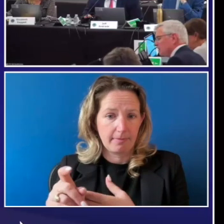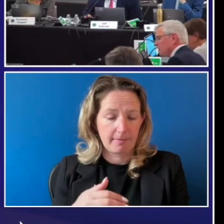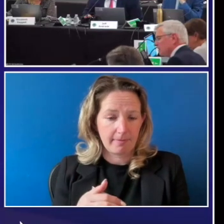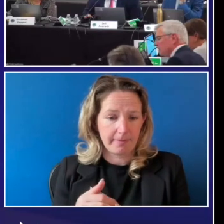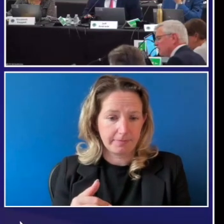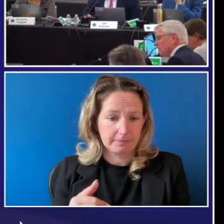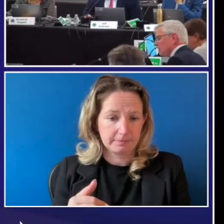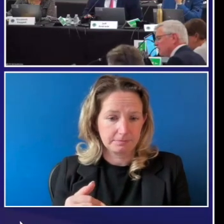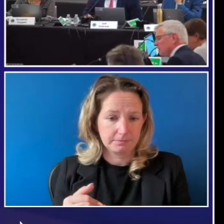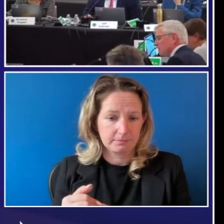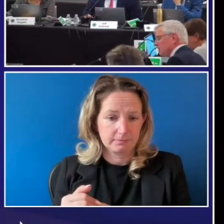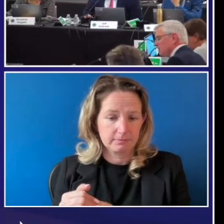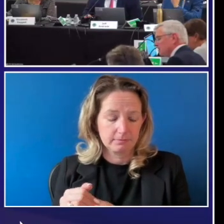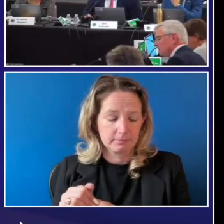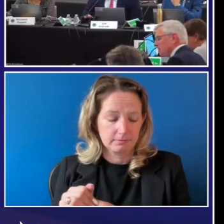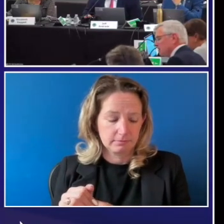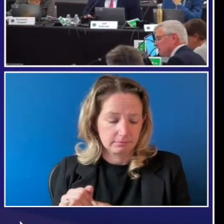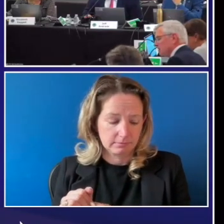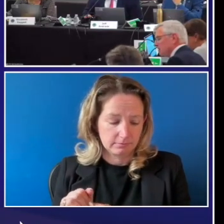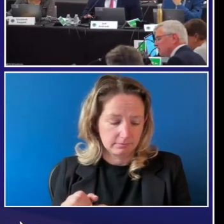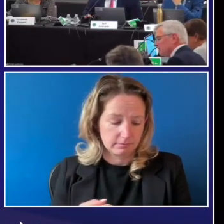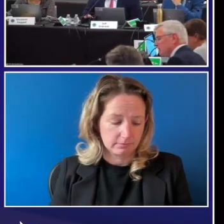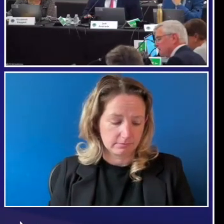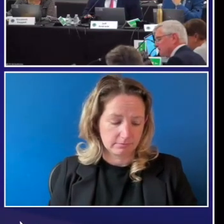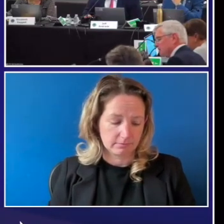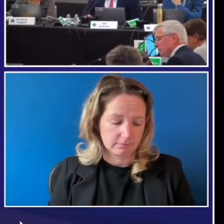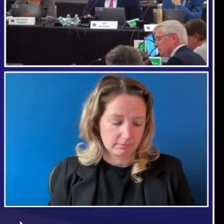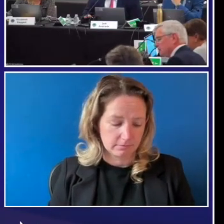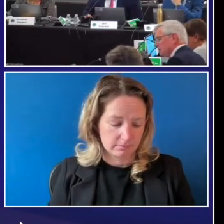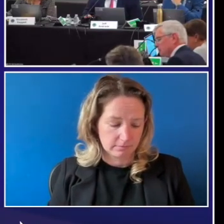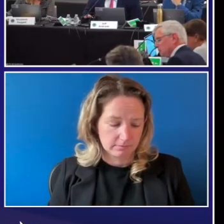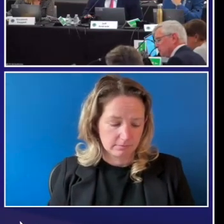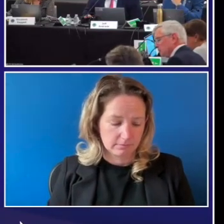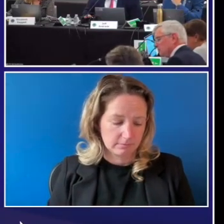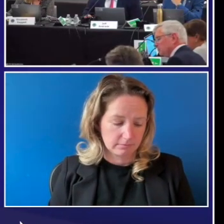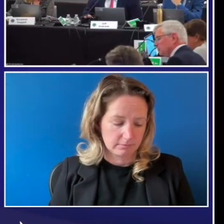Um, so this is for Crediting experience.